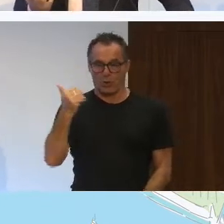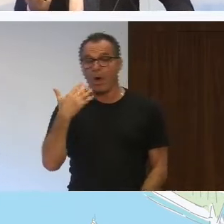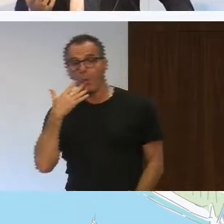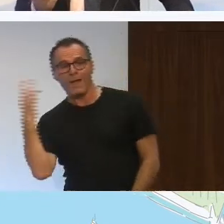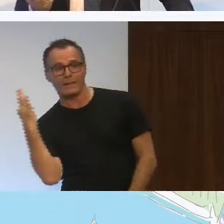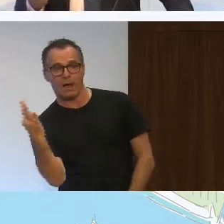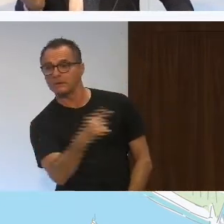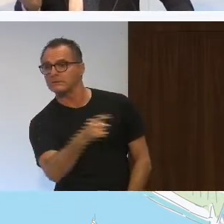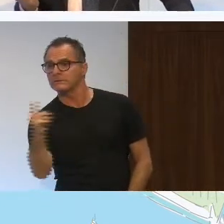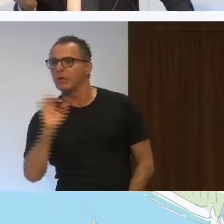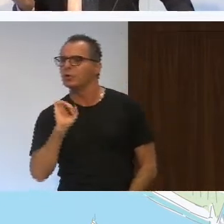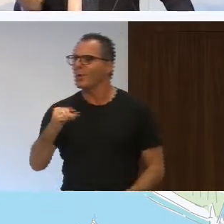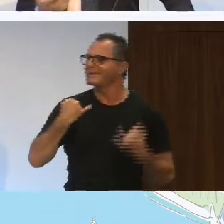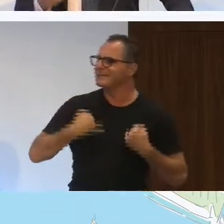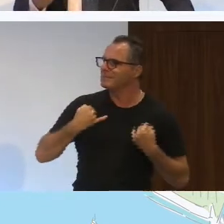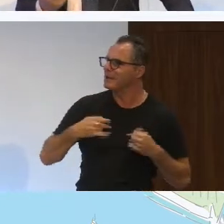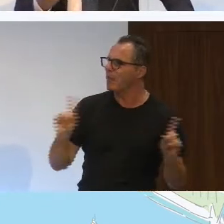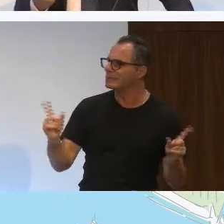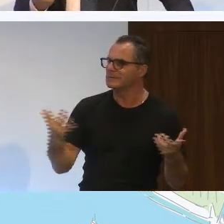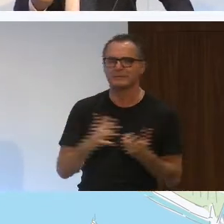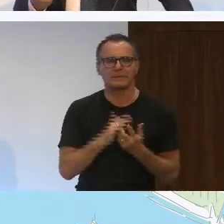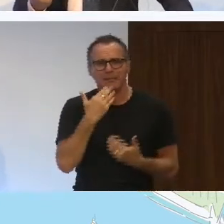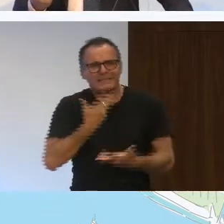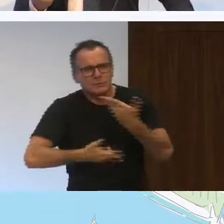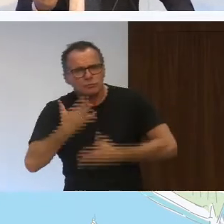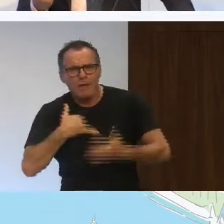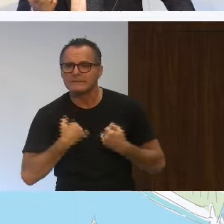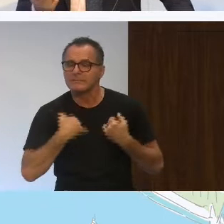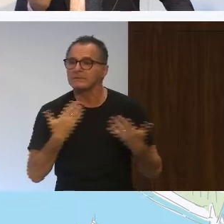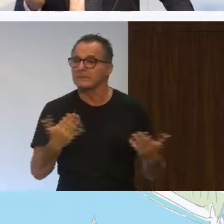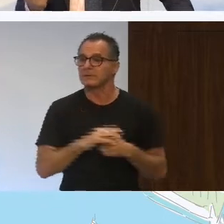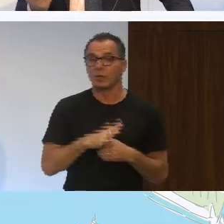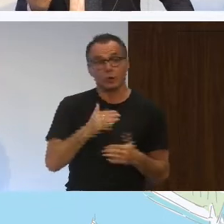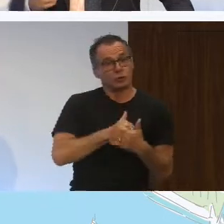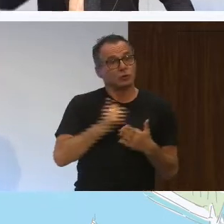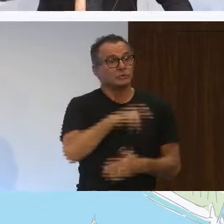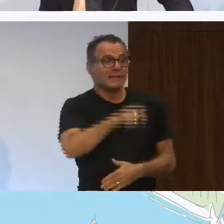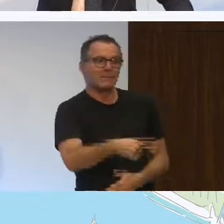what is your symptom or how would you describe your symptom? The most typical thing for the patient to do is these